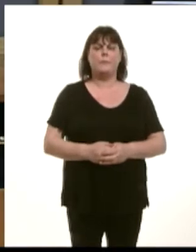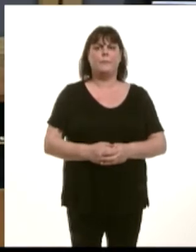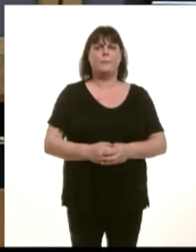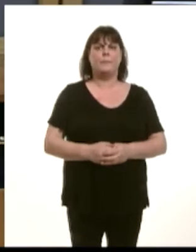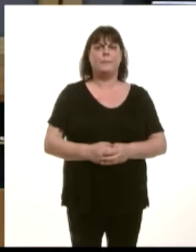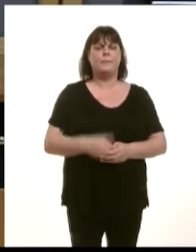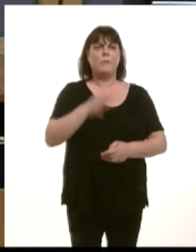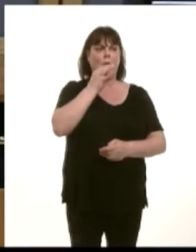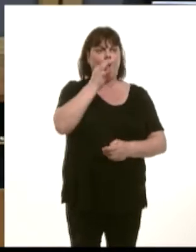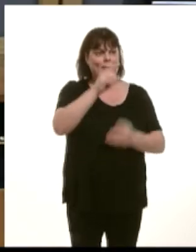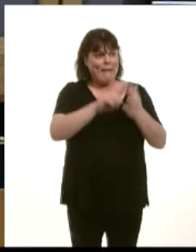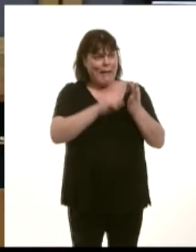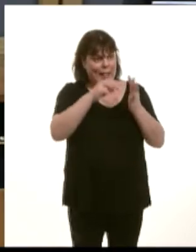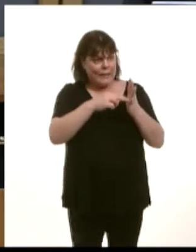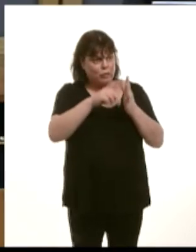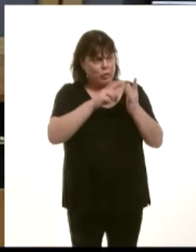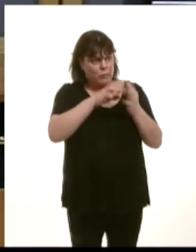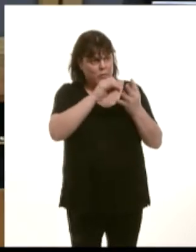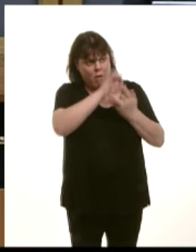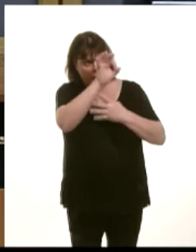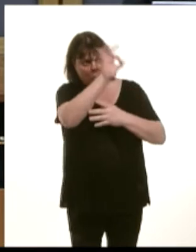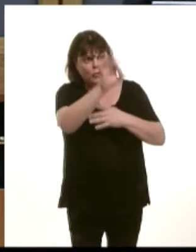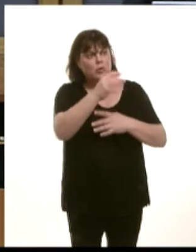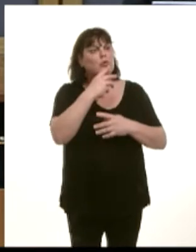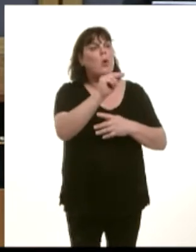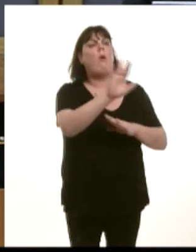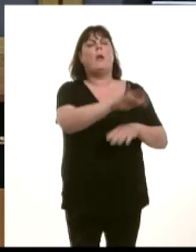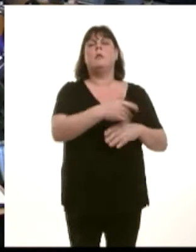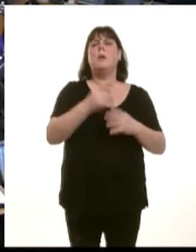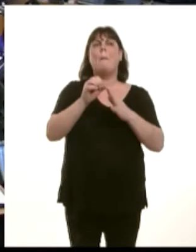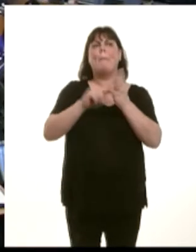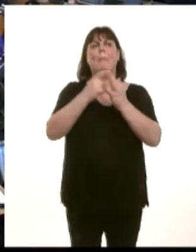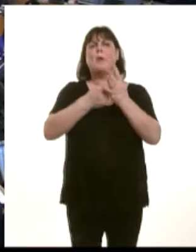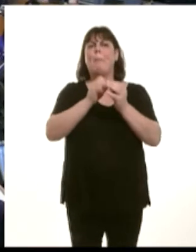Y Llywydd / The Presiding Officer: No? Peter Black. Peter Black: Thank you, Presiding Officer.